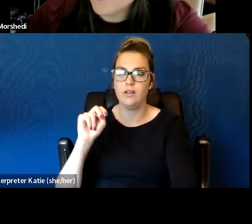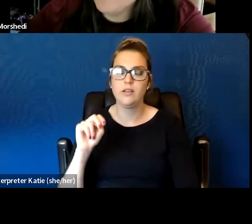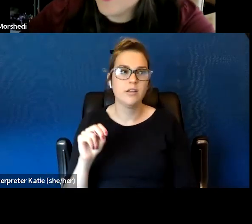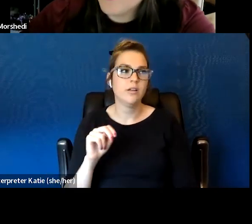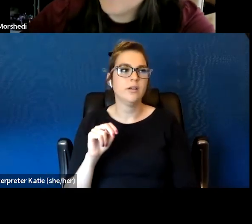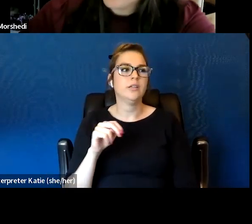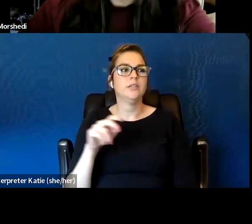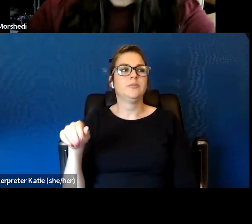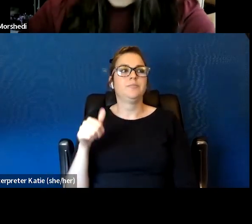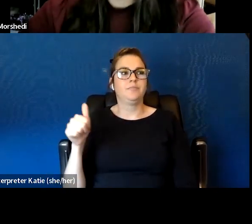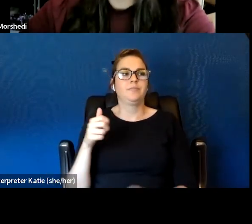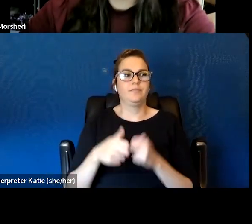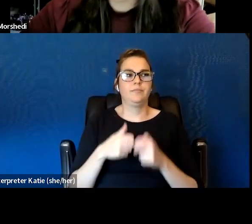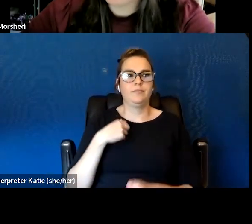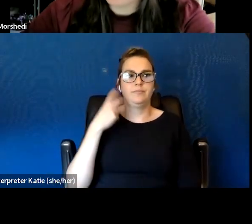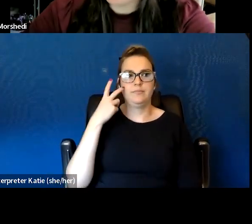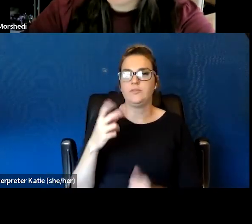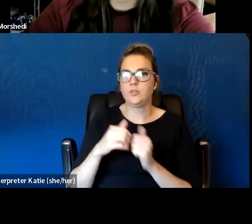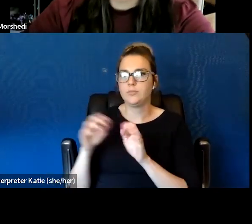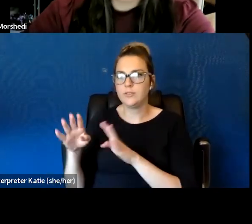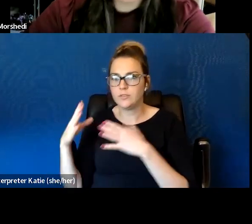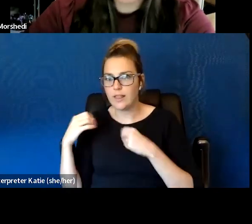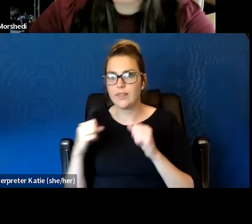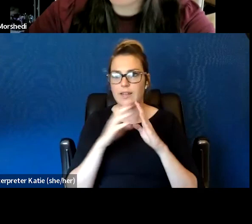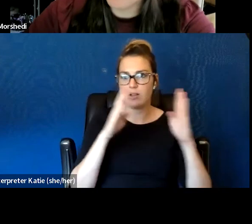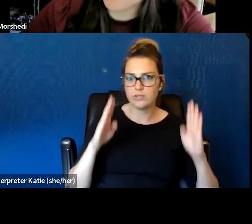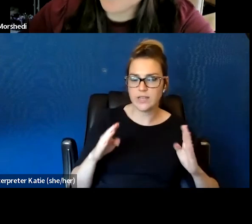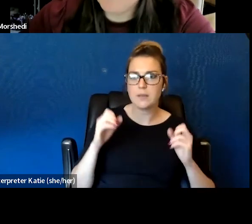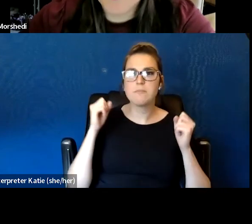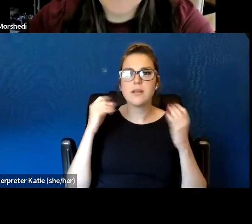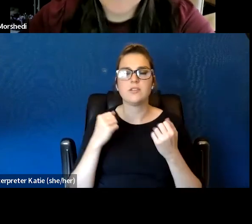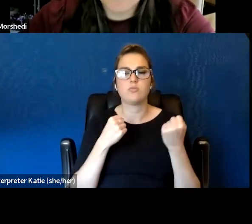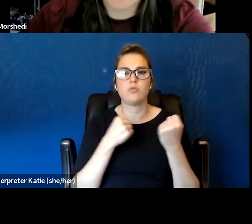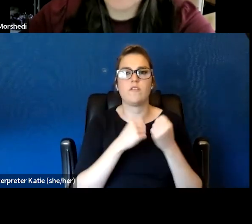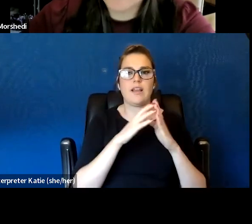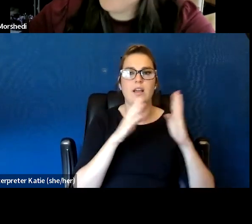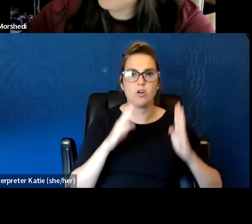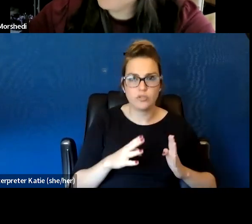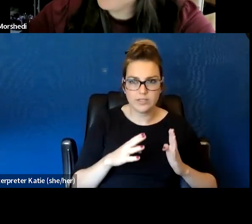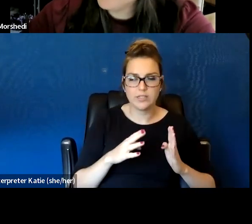is that many housing supports as part of like supportive housing programs are geared towards people with more severe mental illness.